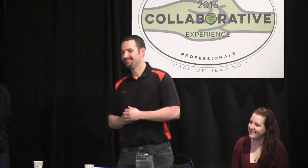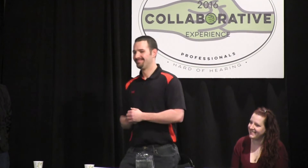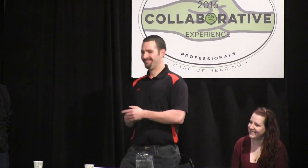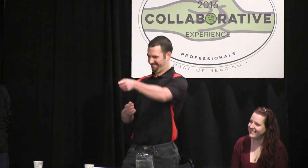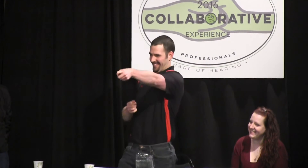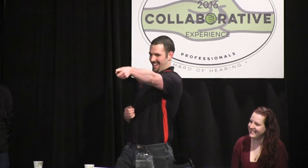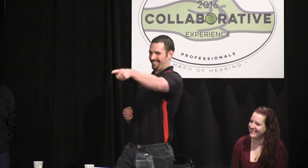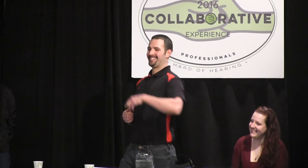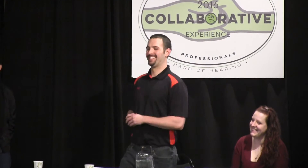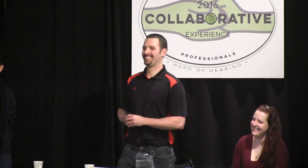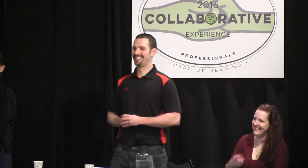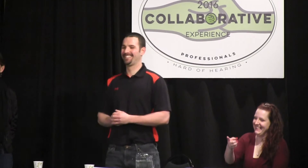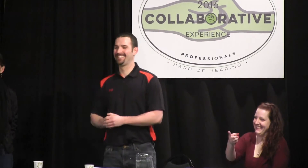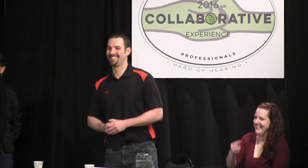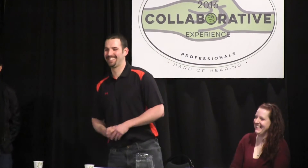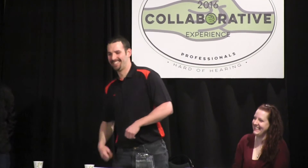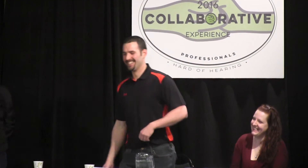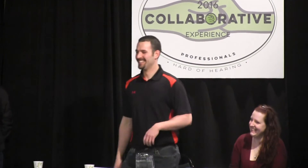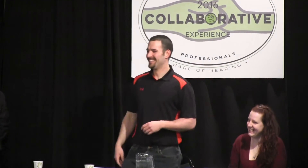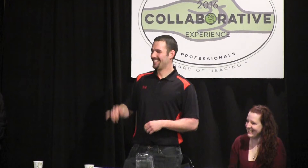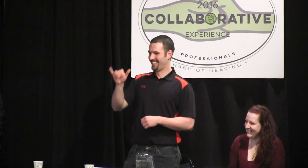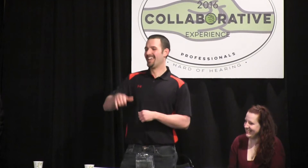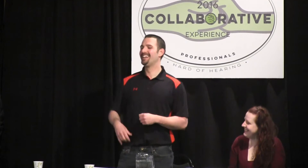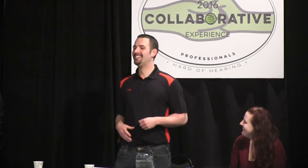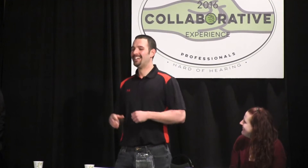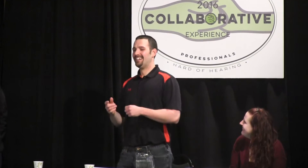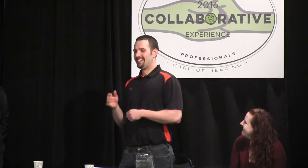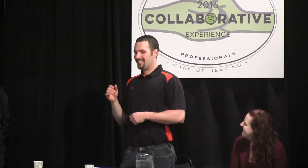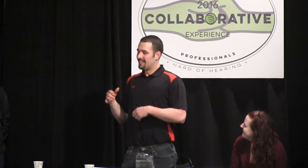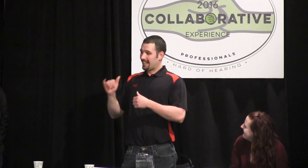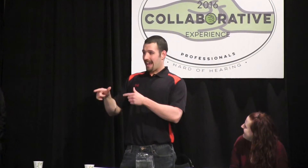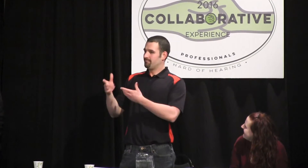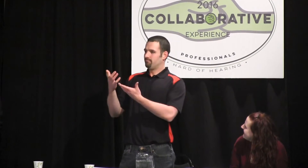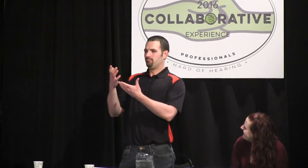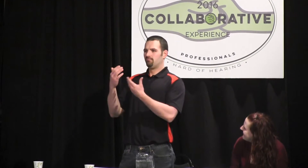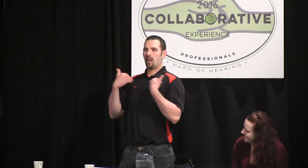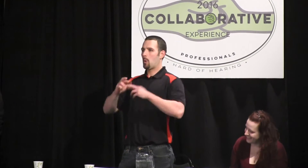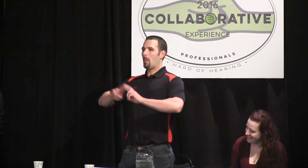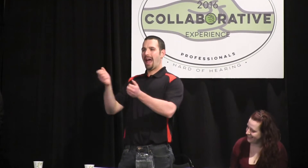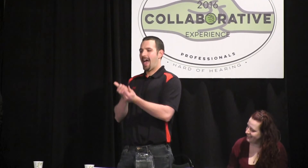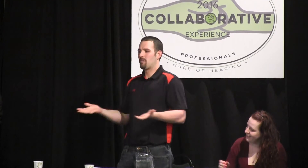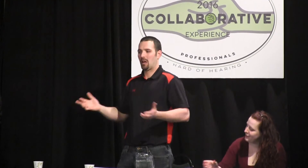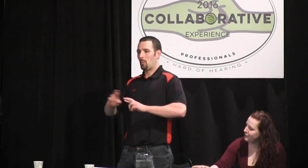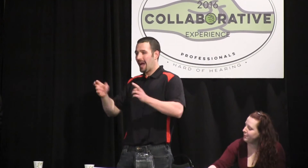or the one man who used to be with me is back here. Yeah, yeah, there's one guy.